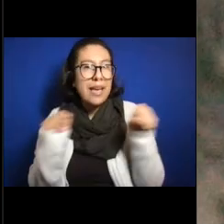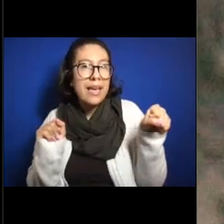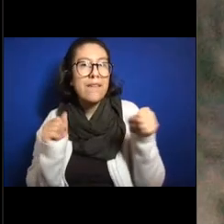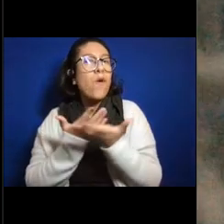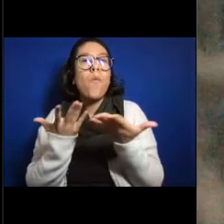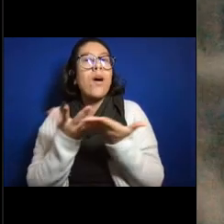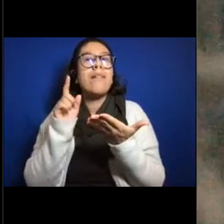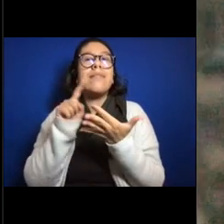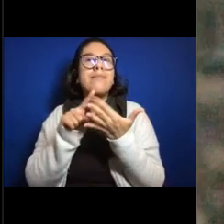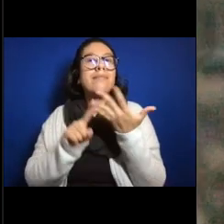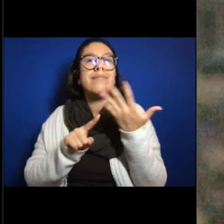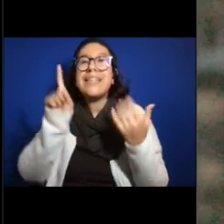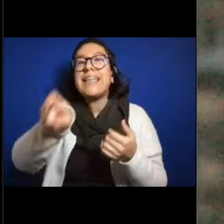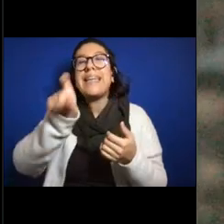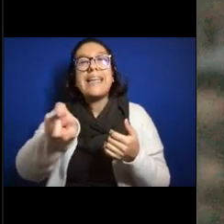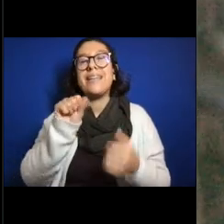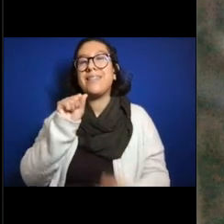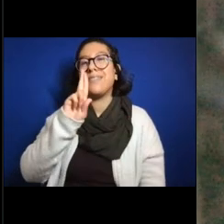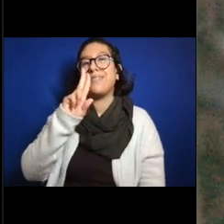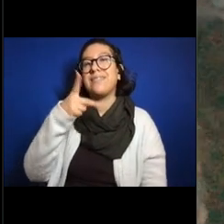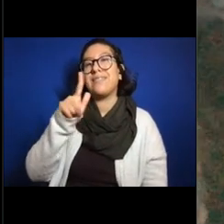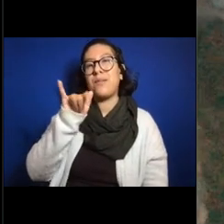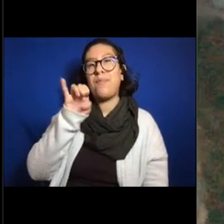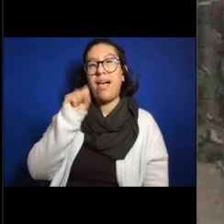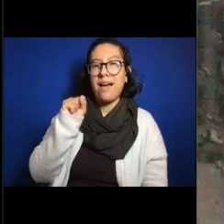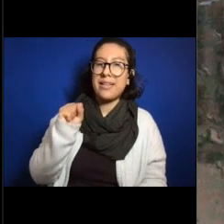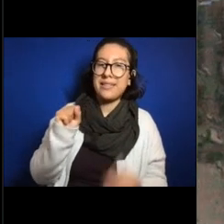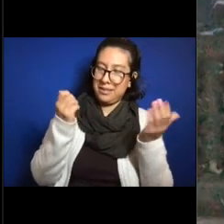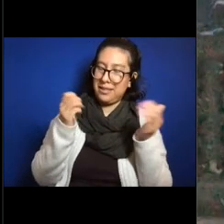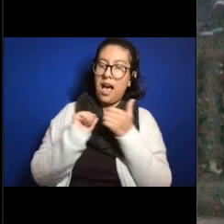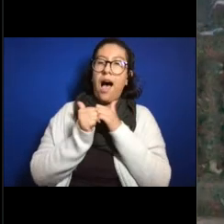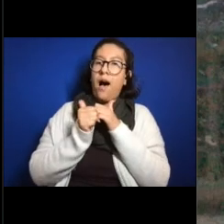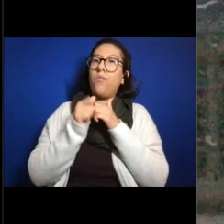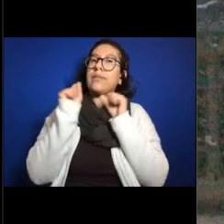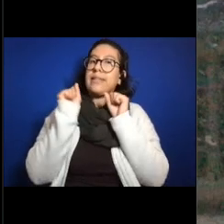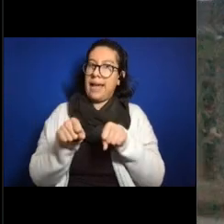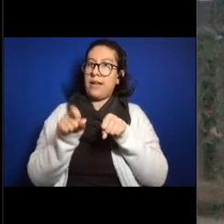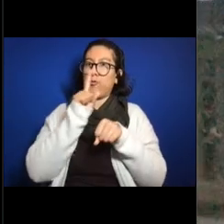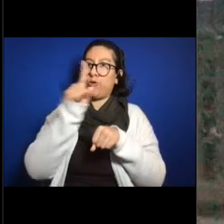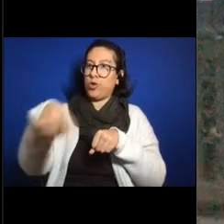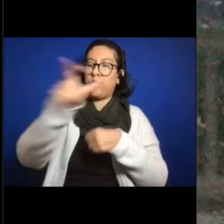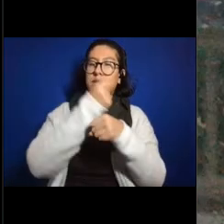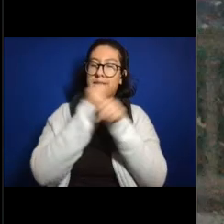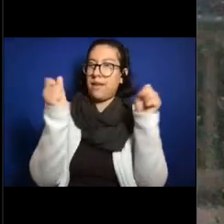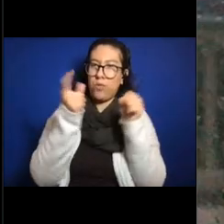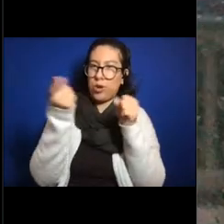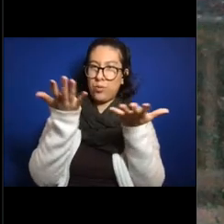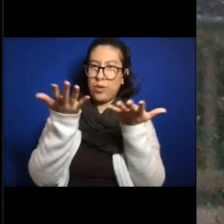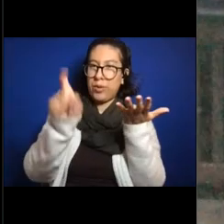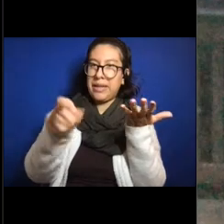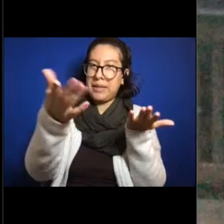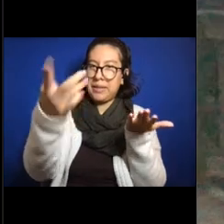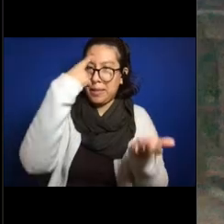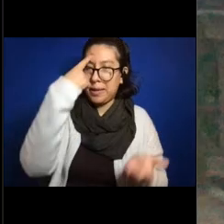and be able to do enjoy the storm and not be unsafe. [Grace] All right. So that's a good question, everyone.